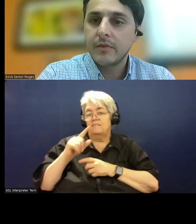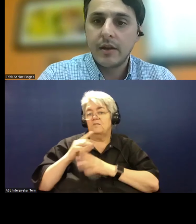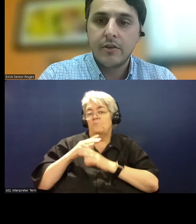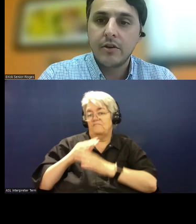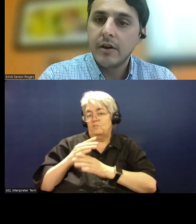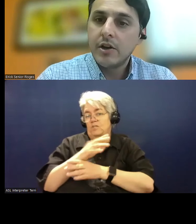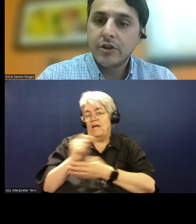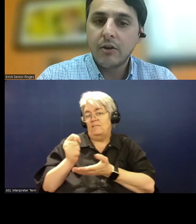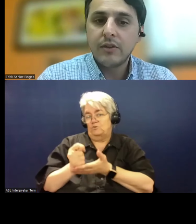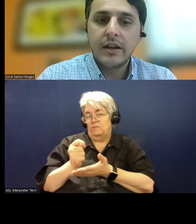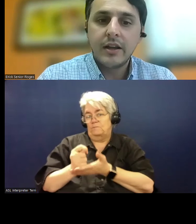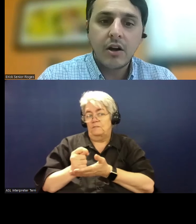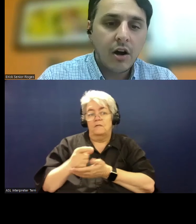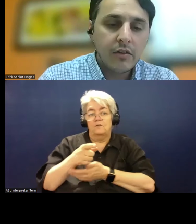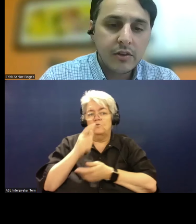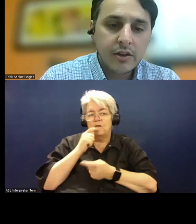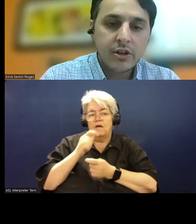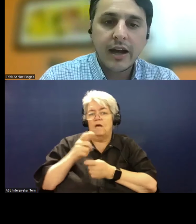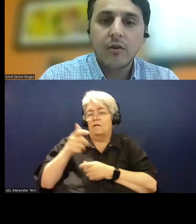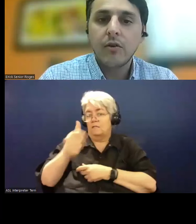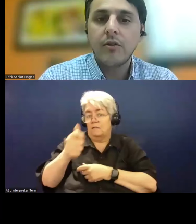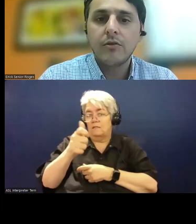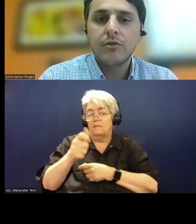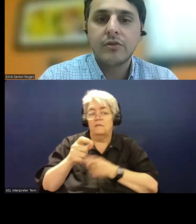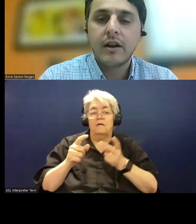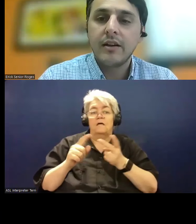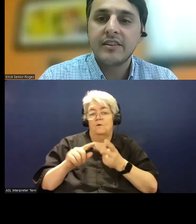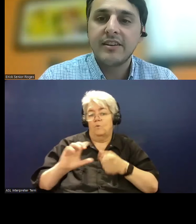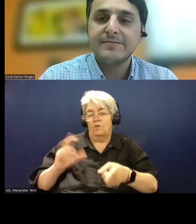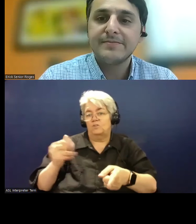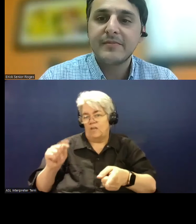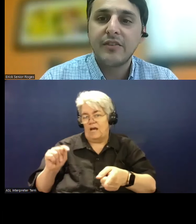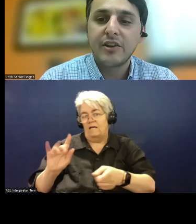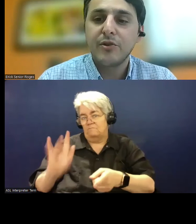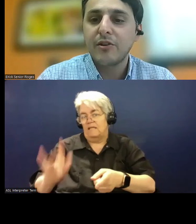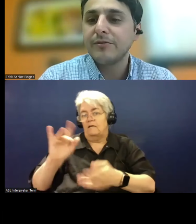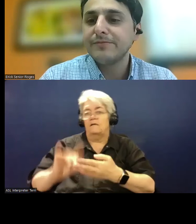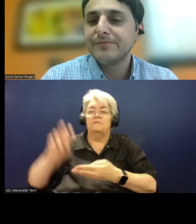YOU CAN CHECK OUT THE LINK IN THE CHAT OR USE IT AS A QR CODE.